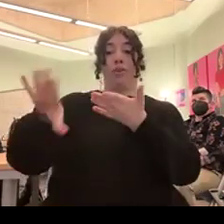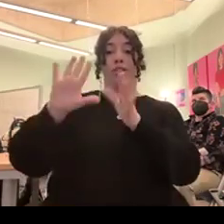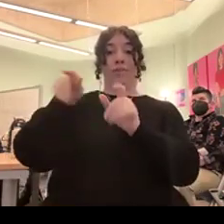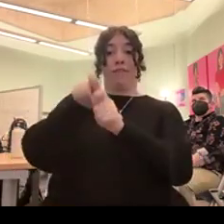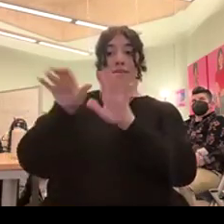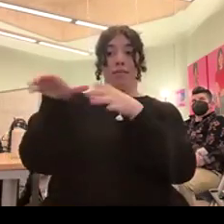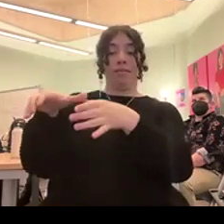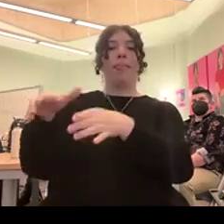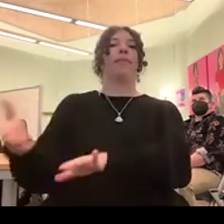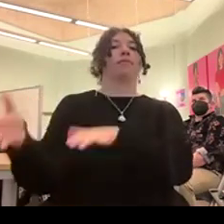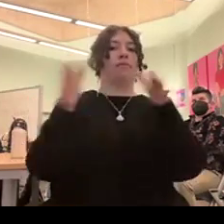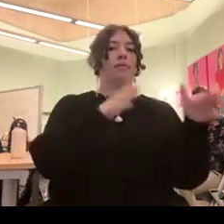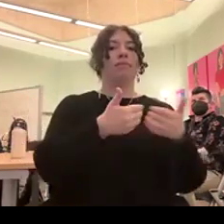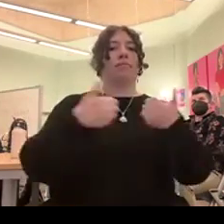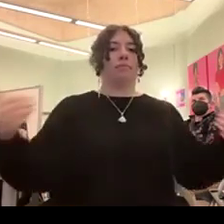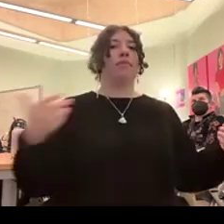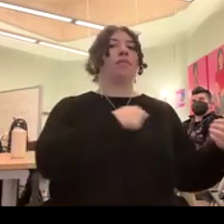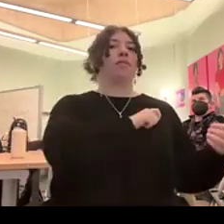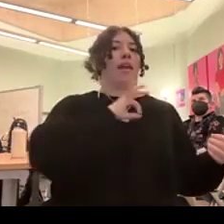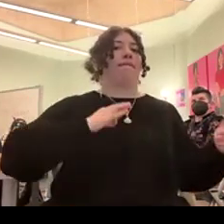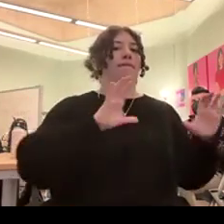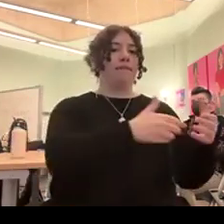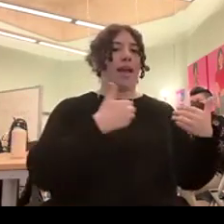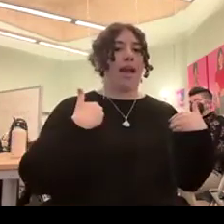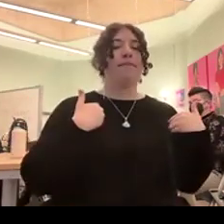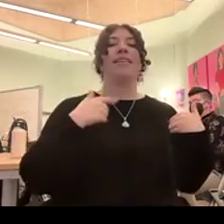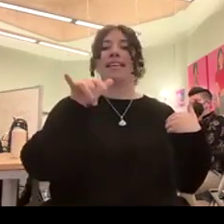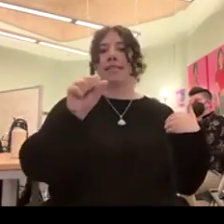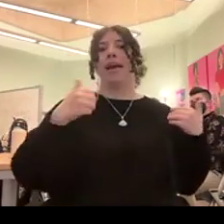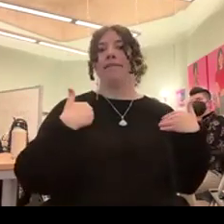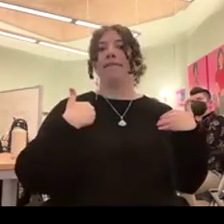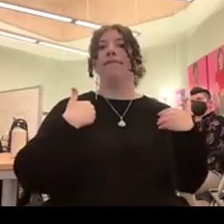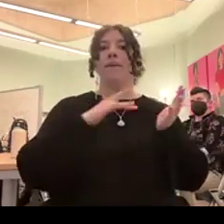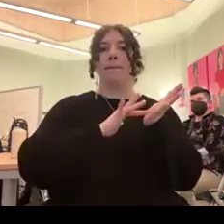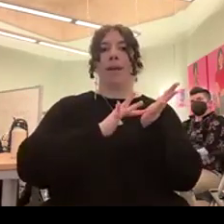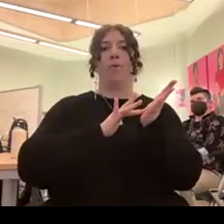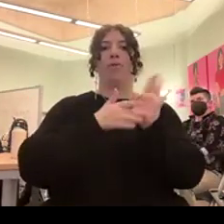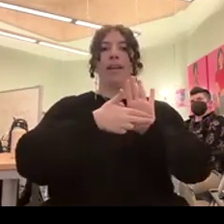that's for students, and then the staff have our own separate center. I have a medical diagnosis,